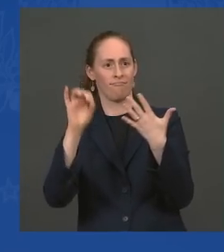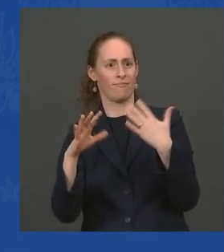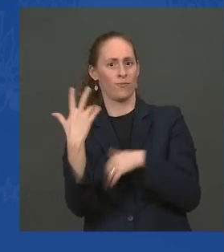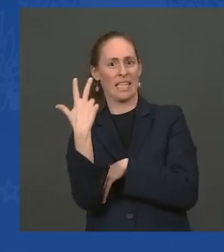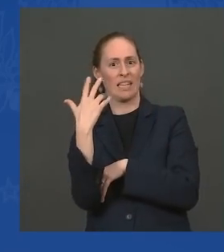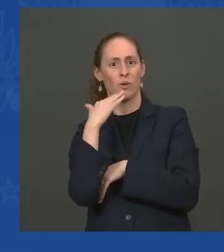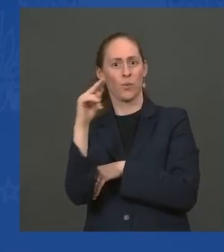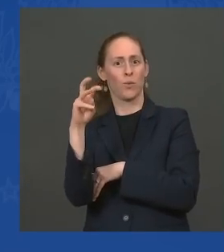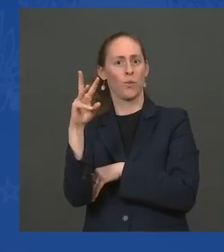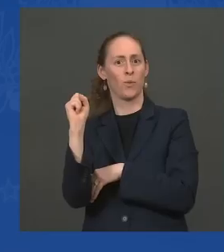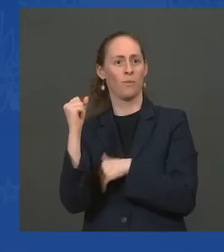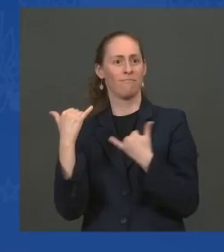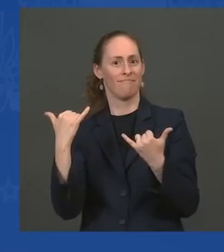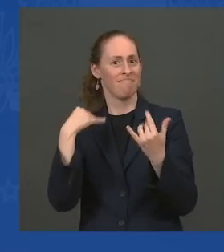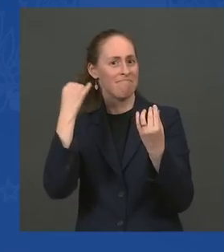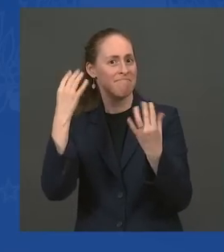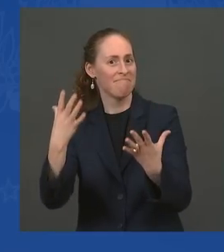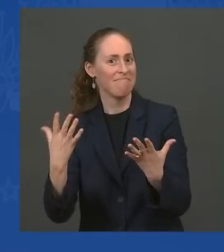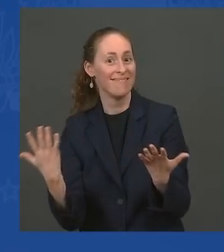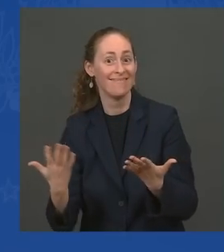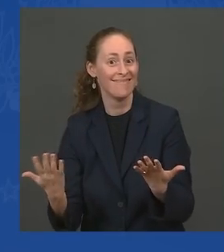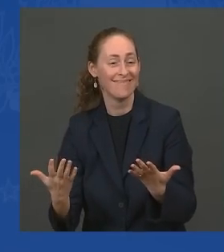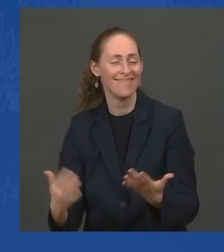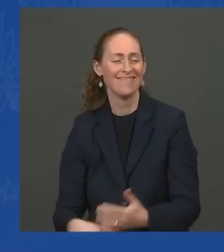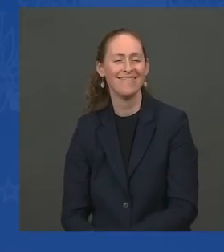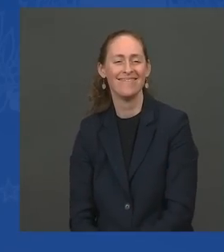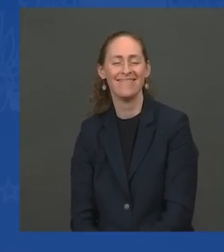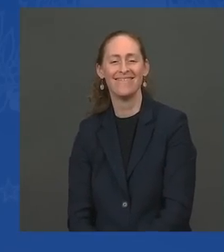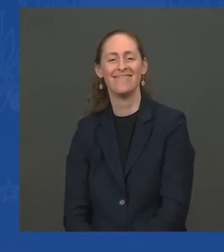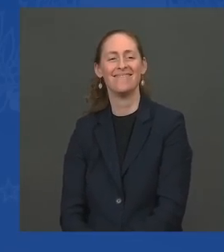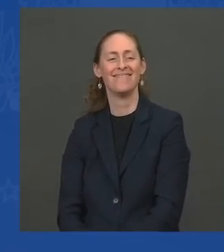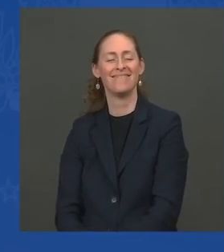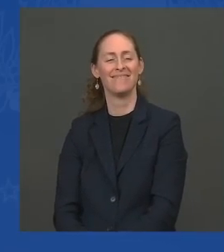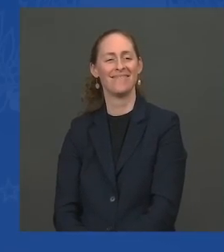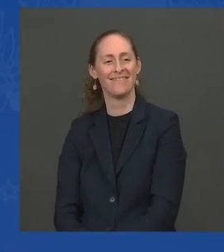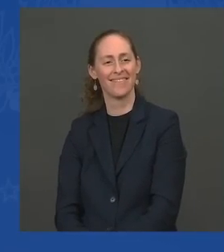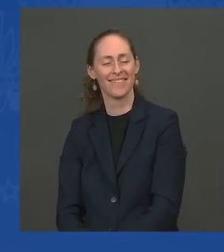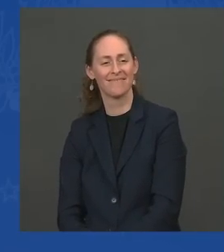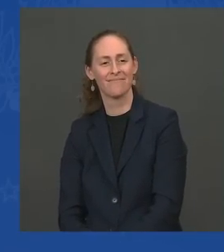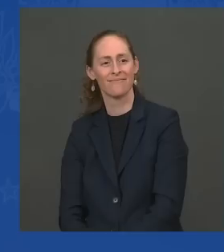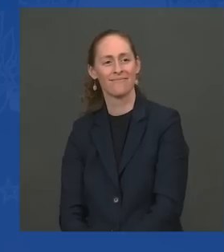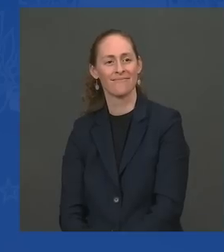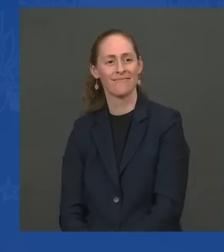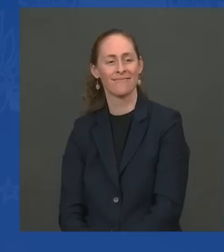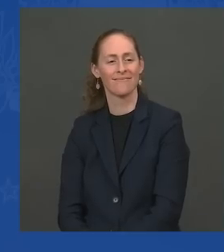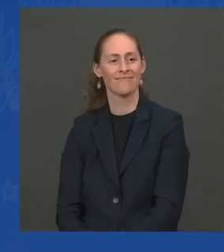First, two of the leading rating agencies on Wall Street confirmed today --